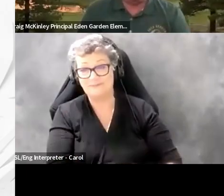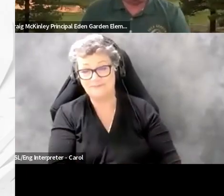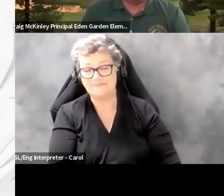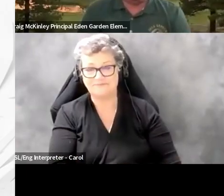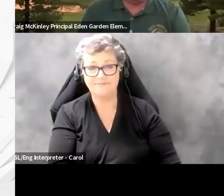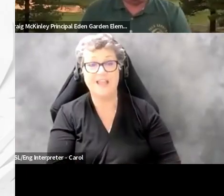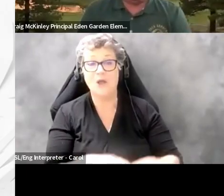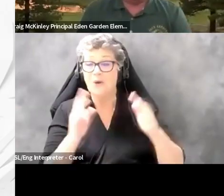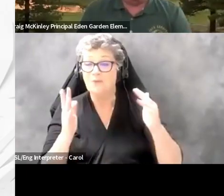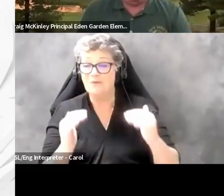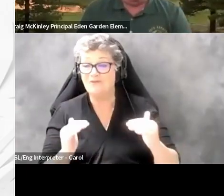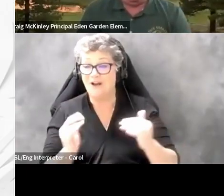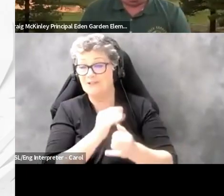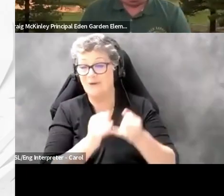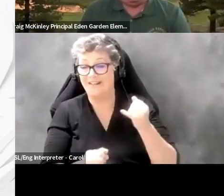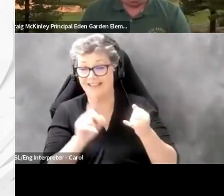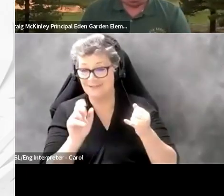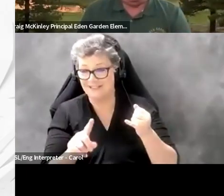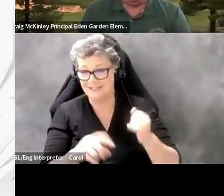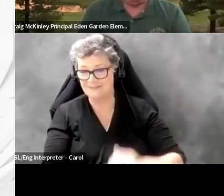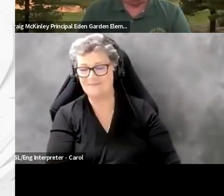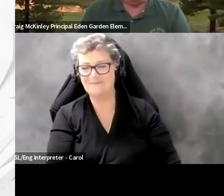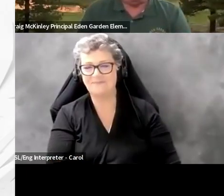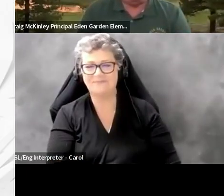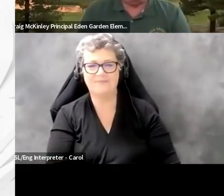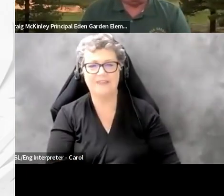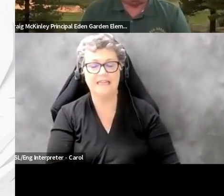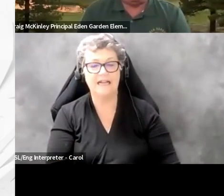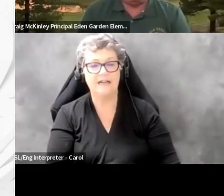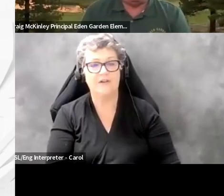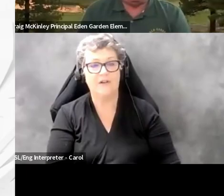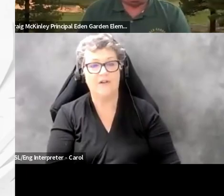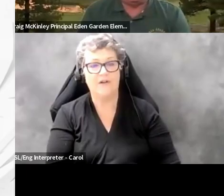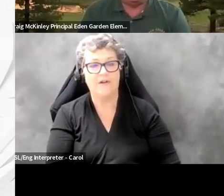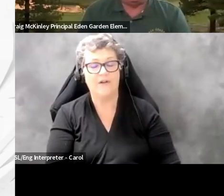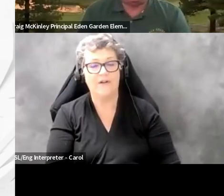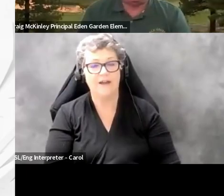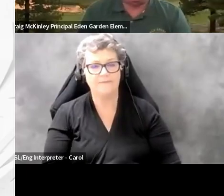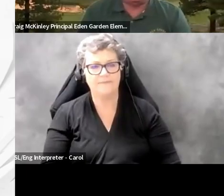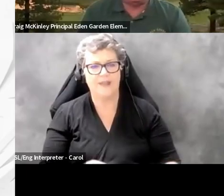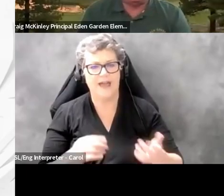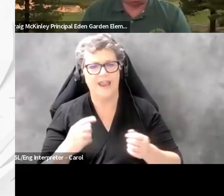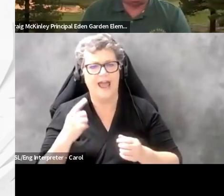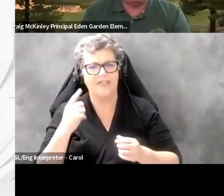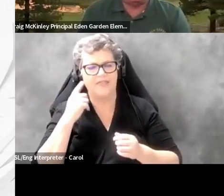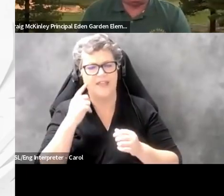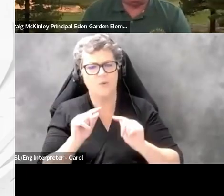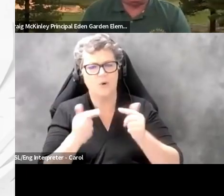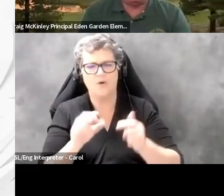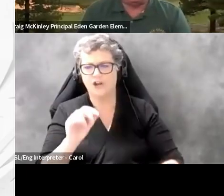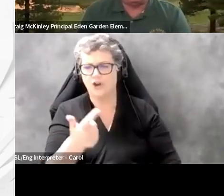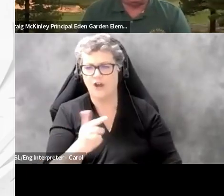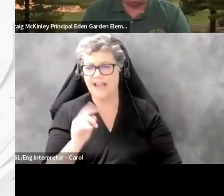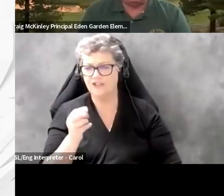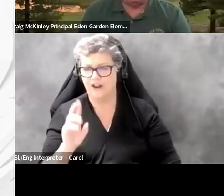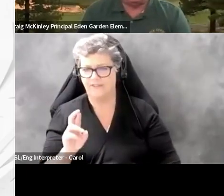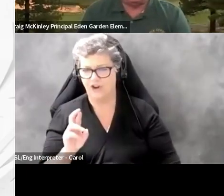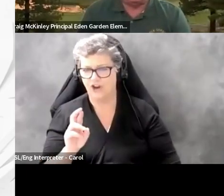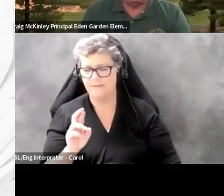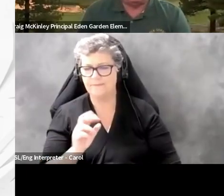move on to our last question on and I think we'll we'll we’ll go over to Craig and Jennifer for this